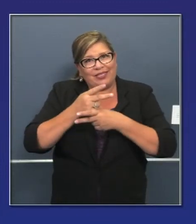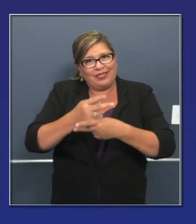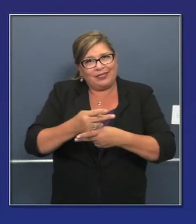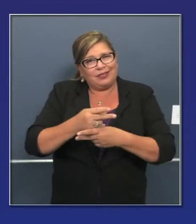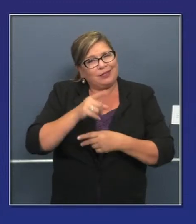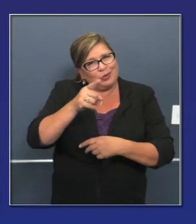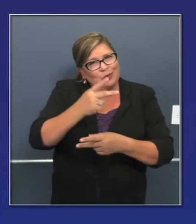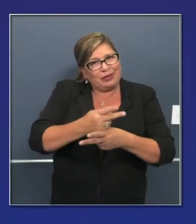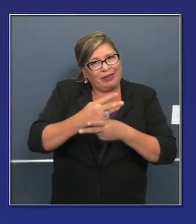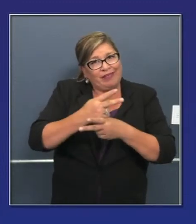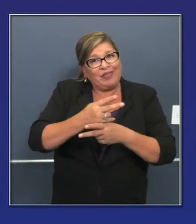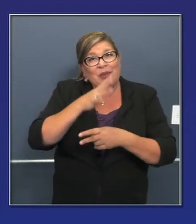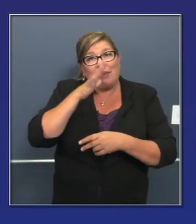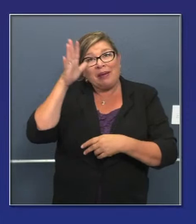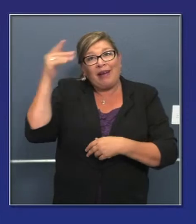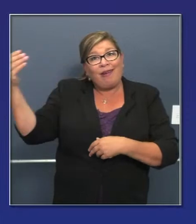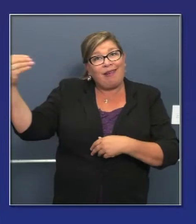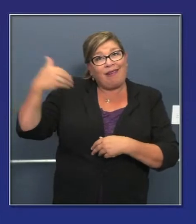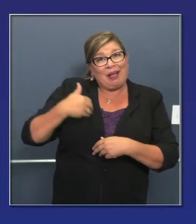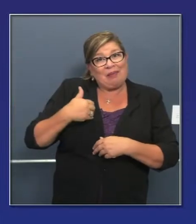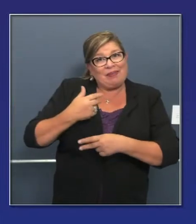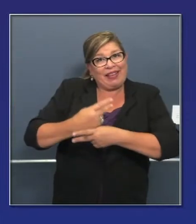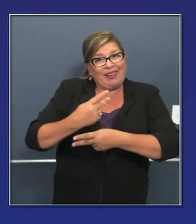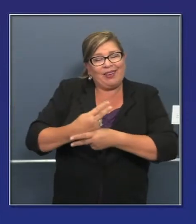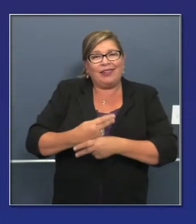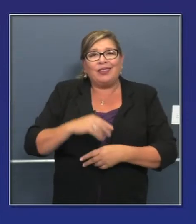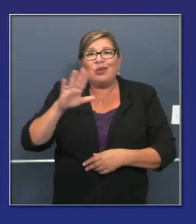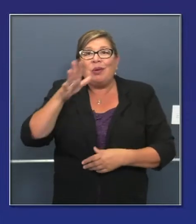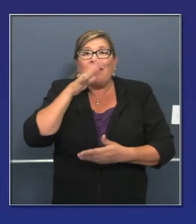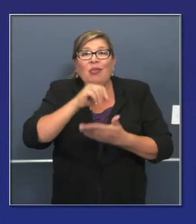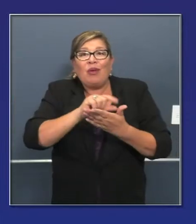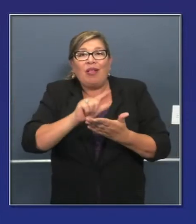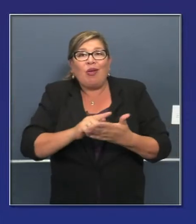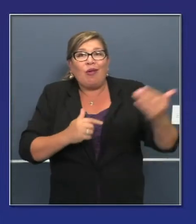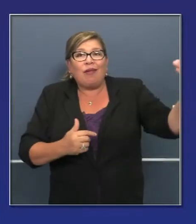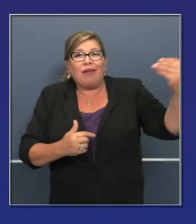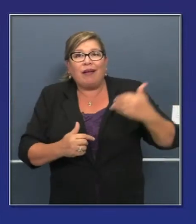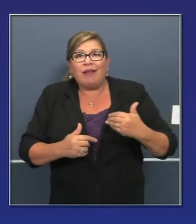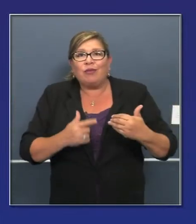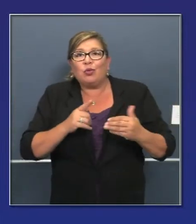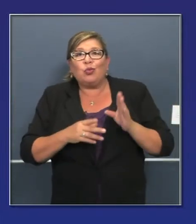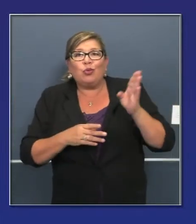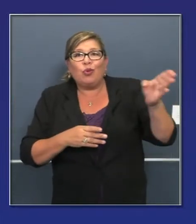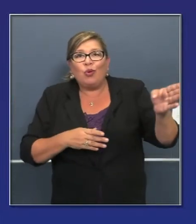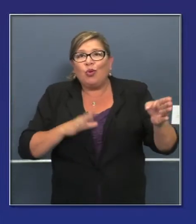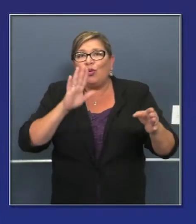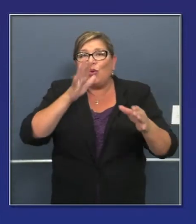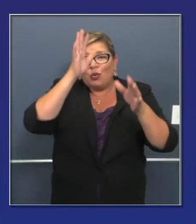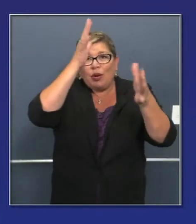mom and dad be careful about your mother-in-law your father-in-law your grandparents because they